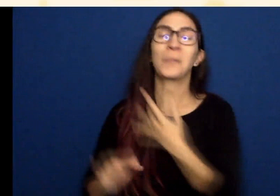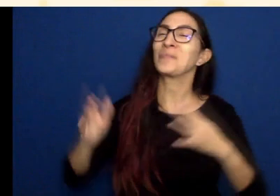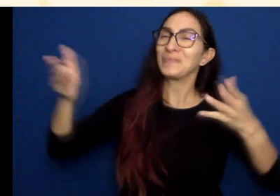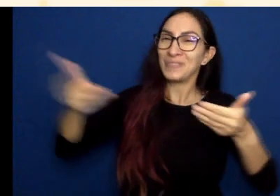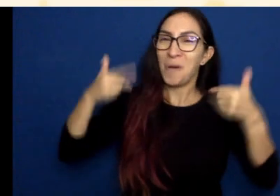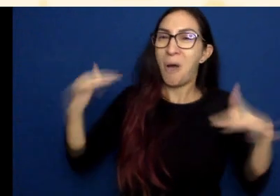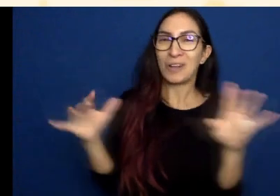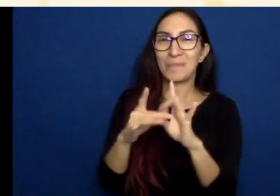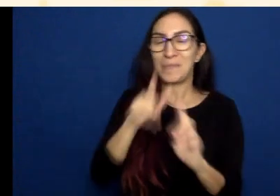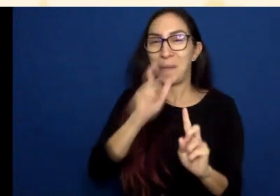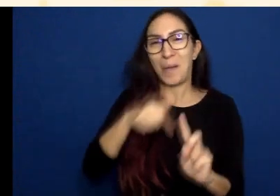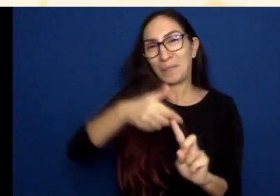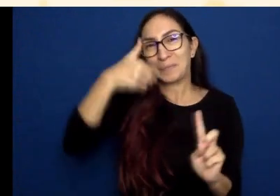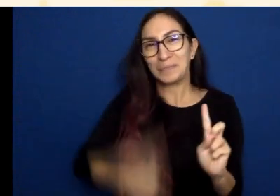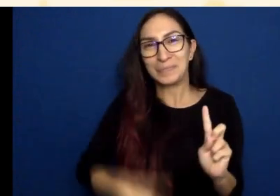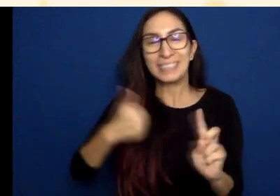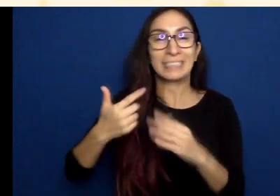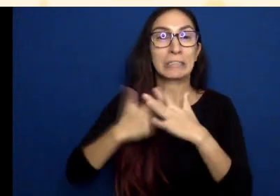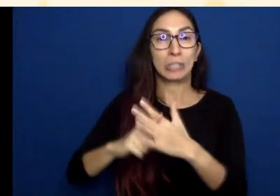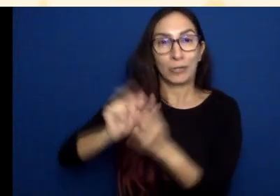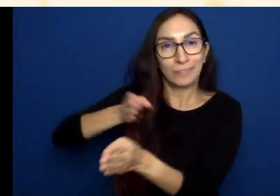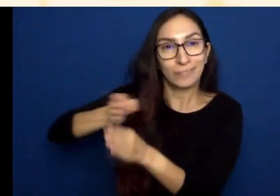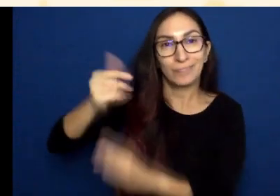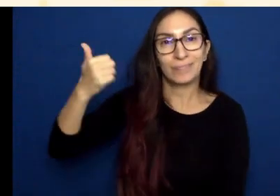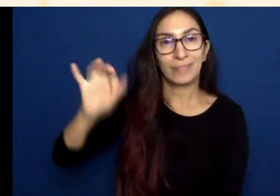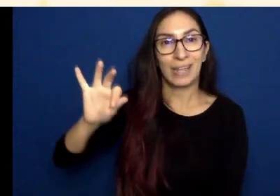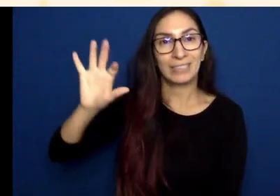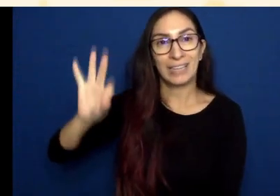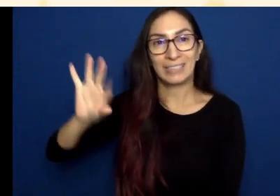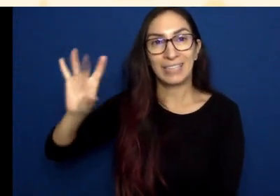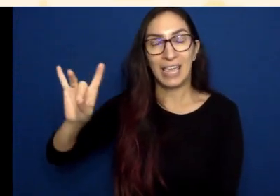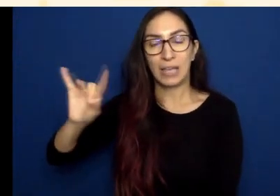and that is absolutely not the case. So that's the point I wanted to make.